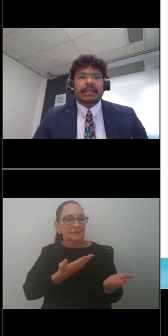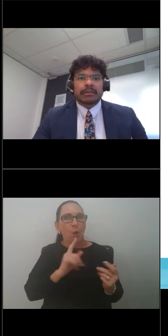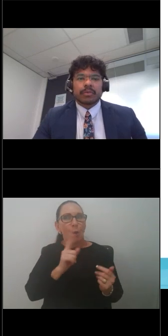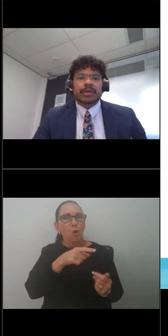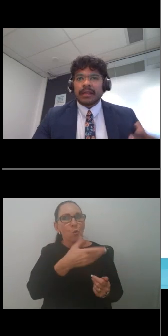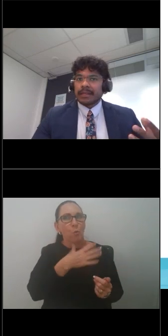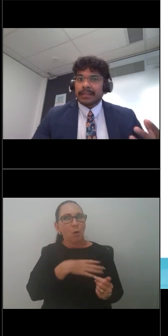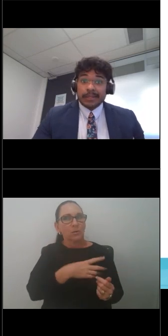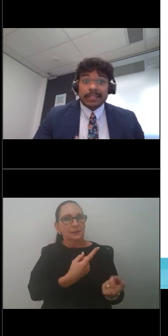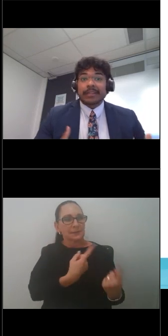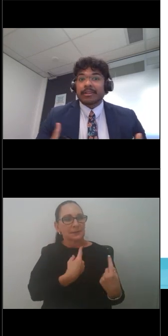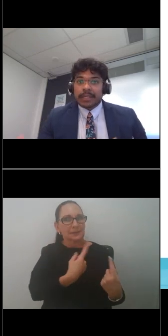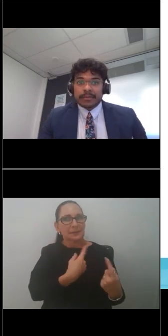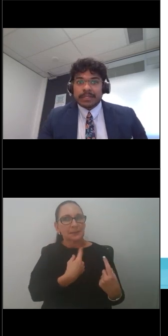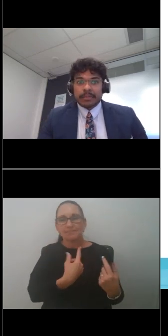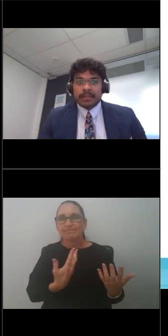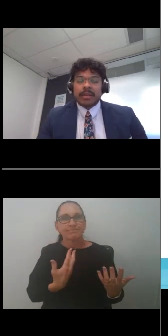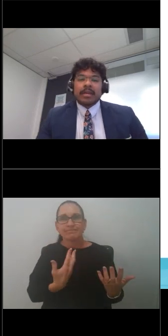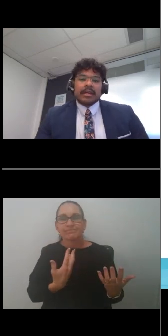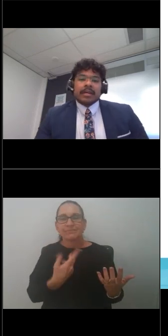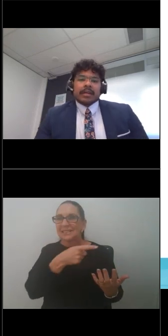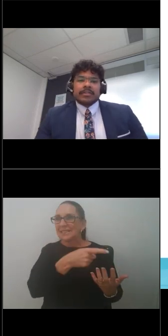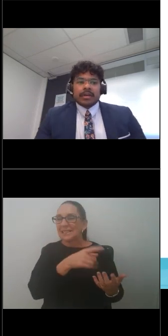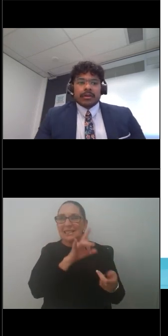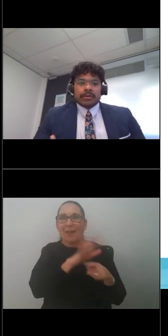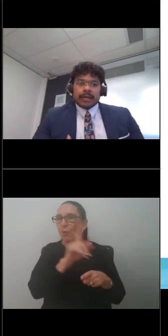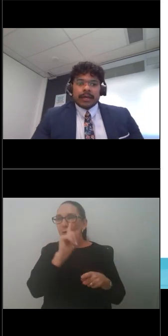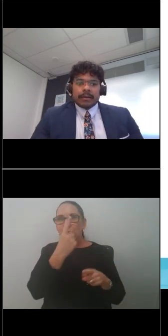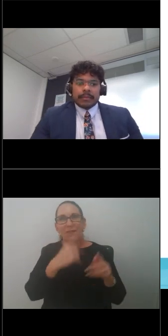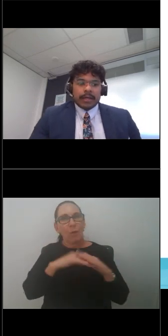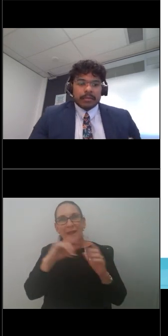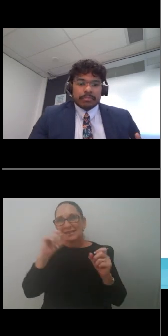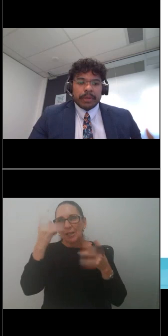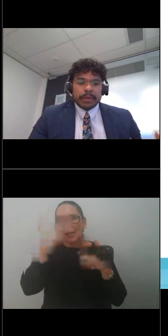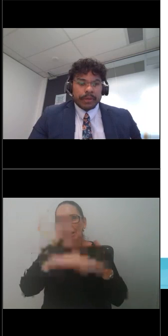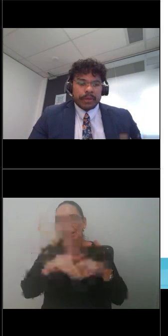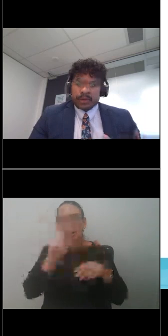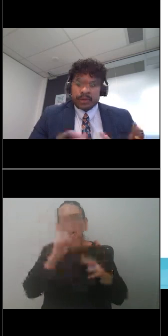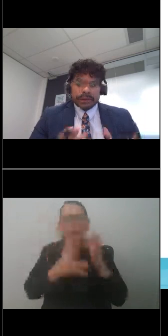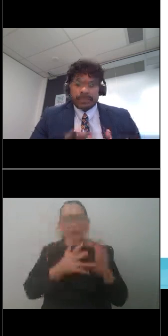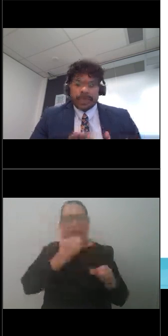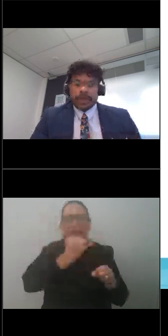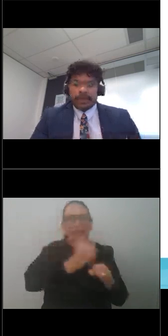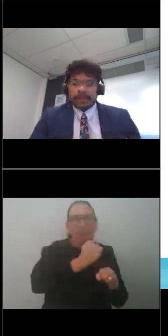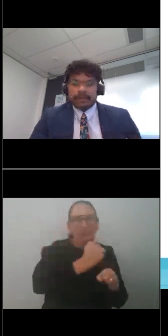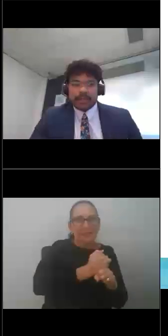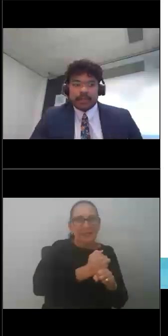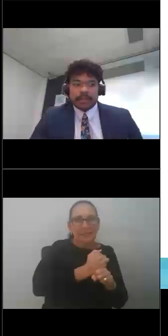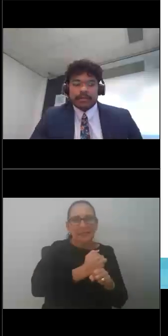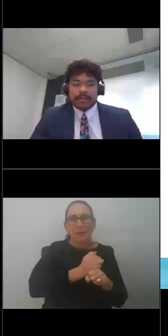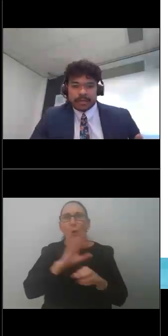understanding of what guilty and not guilty meant and so um I had prepared a little pack out of the